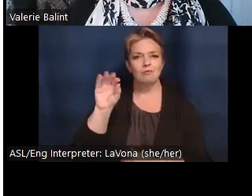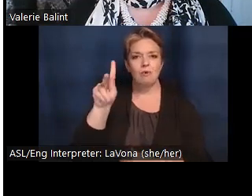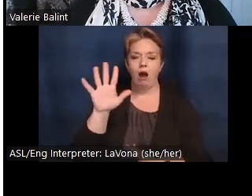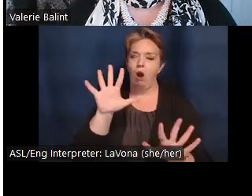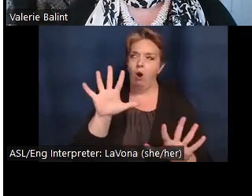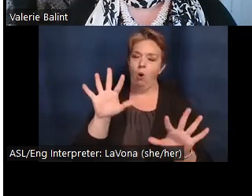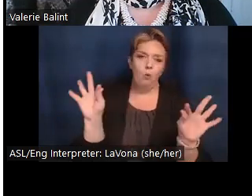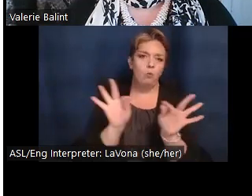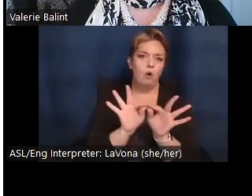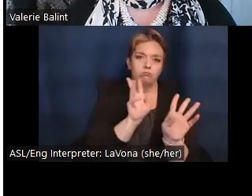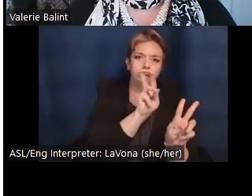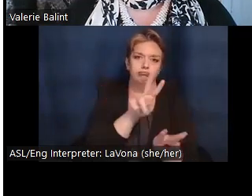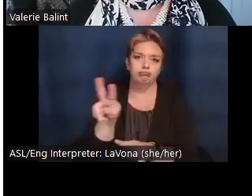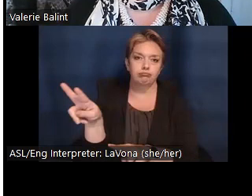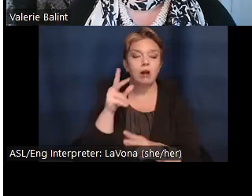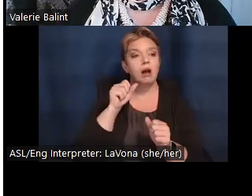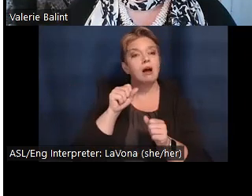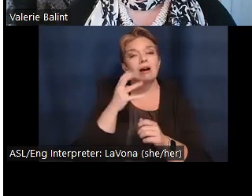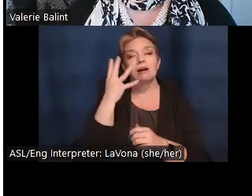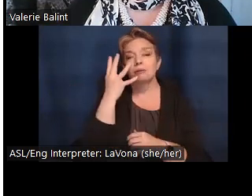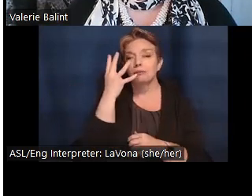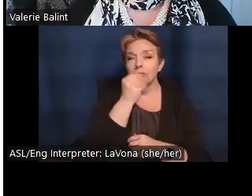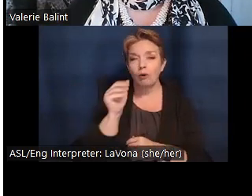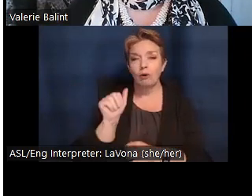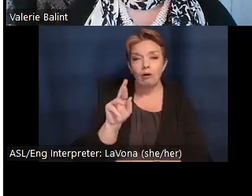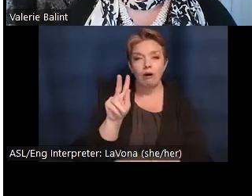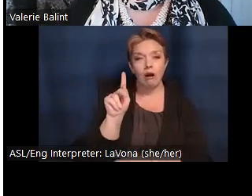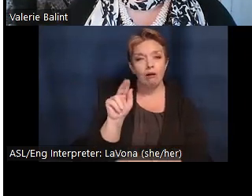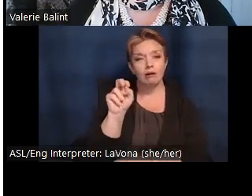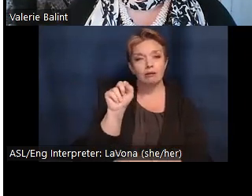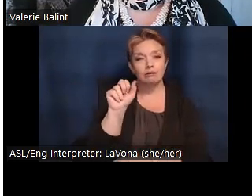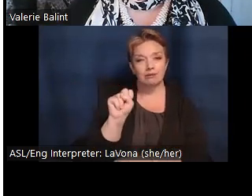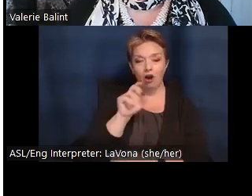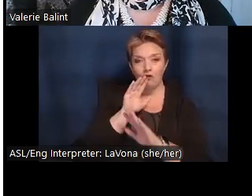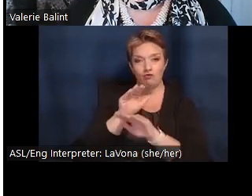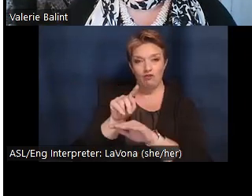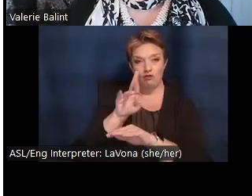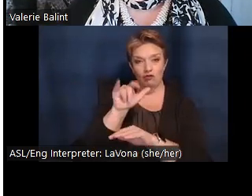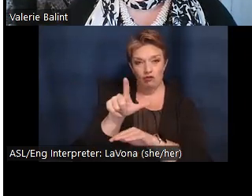You can walk or bike the beautiful Arkansas River Trail, which actually runs right through the heart of the city,